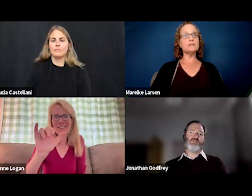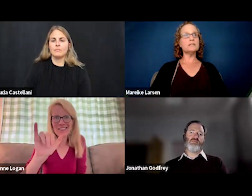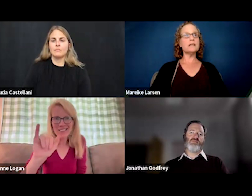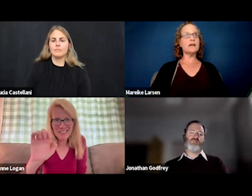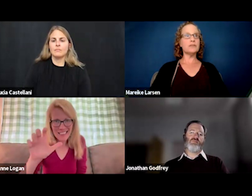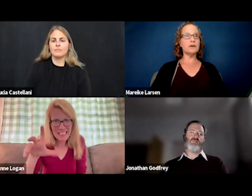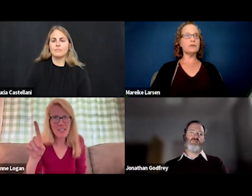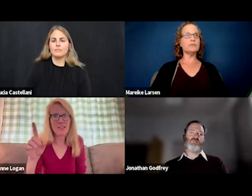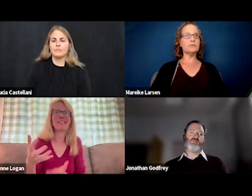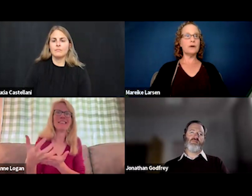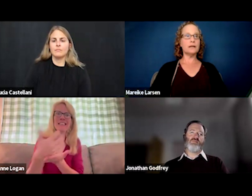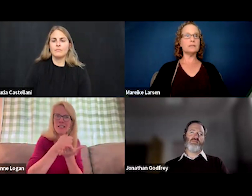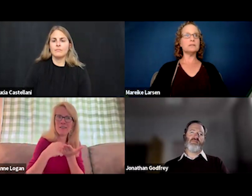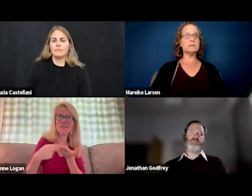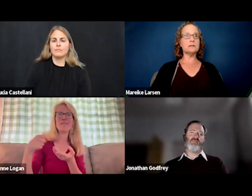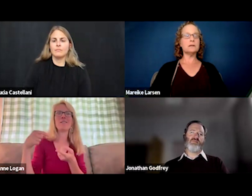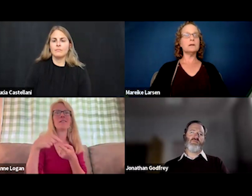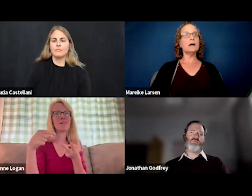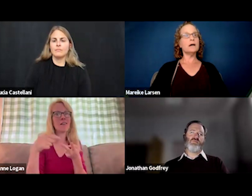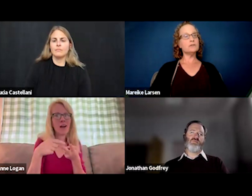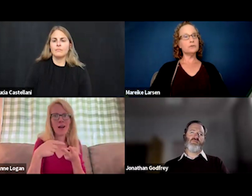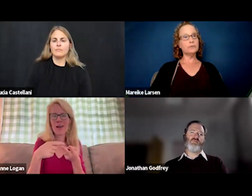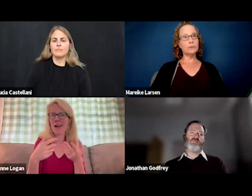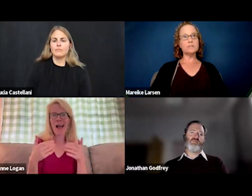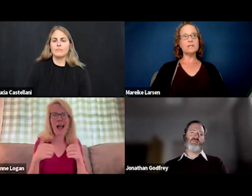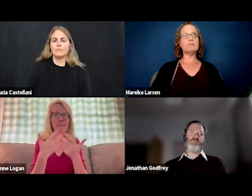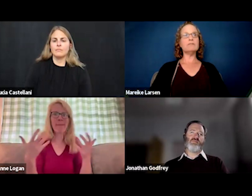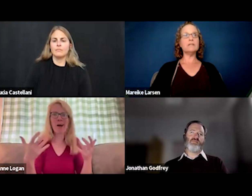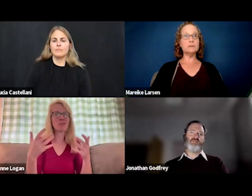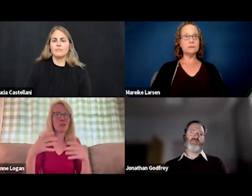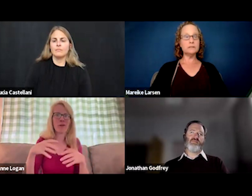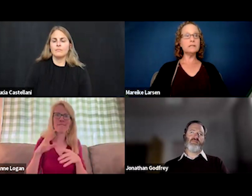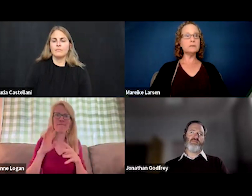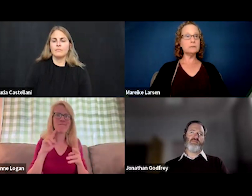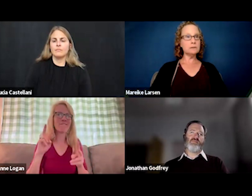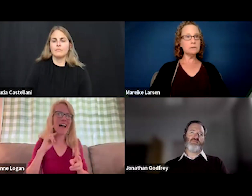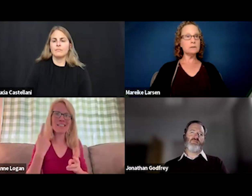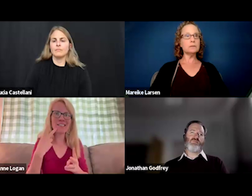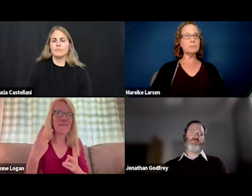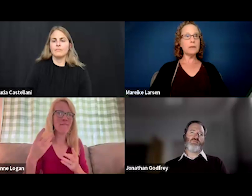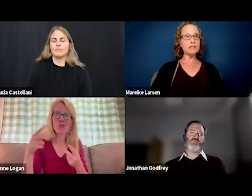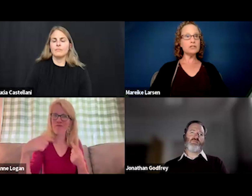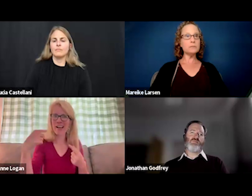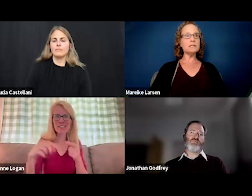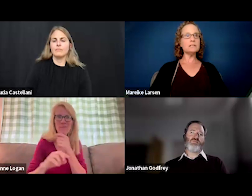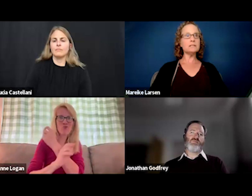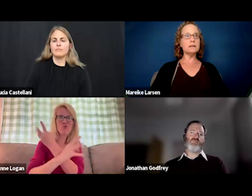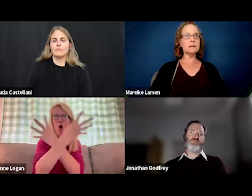to the death of vines. I also focused on yield management